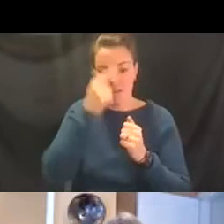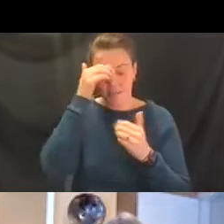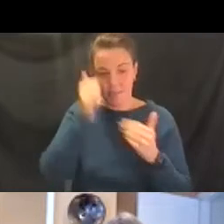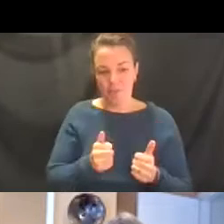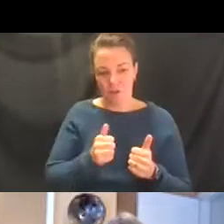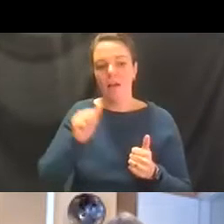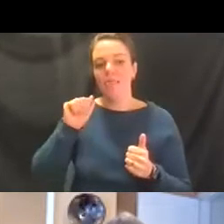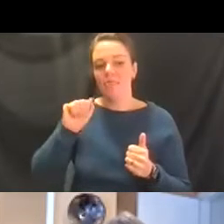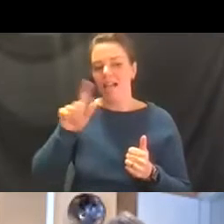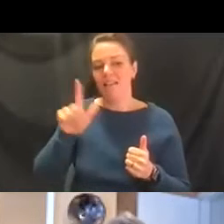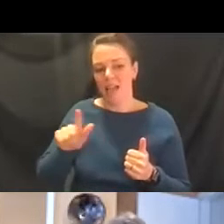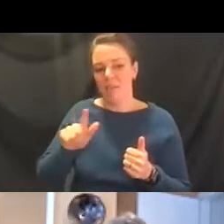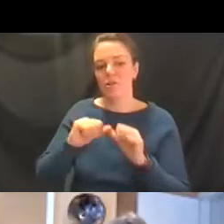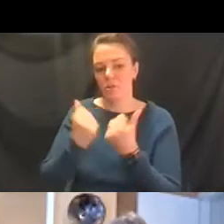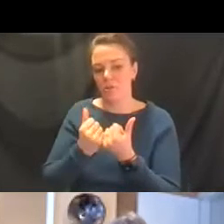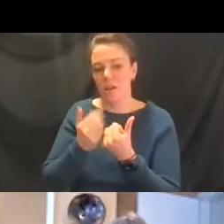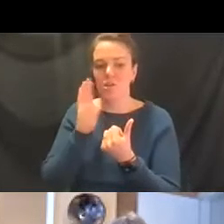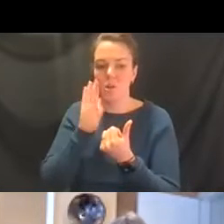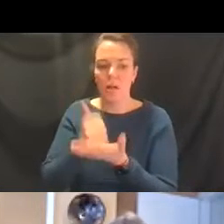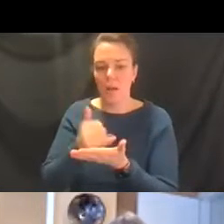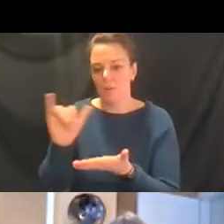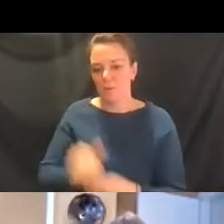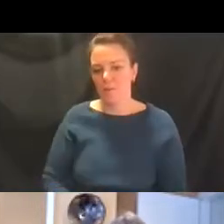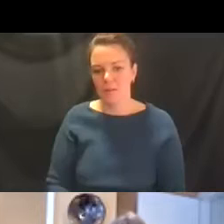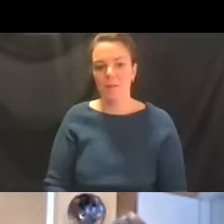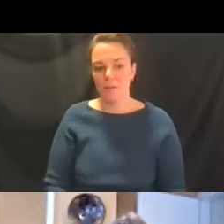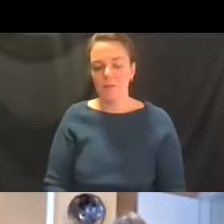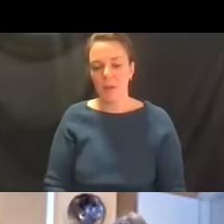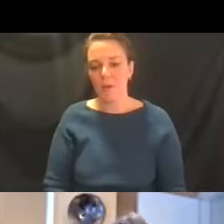I'm going to leave it there but those are the heavy hitters for our local community.